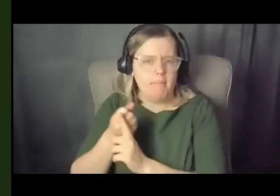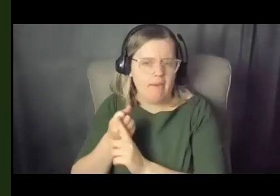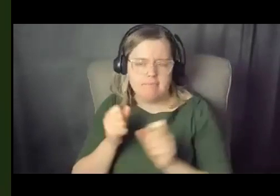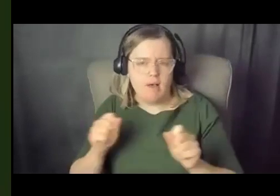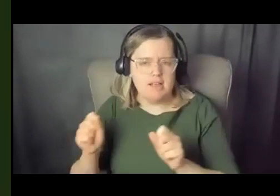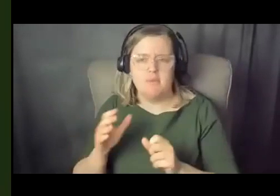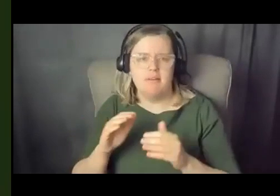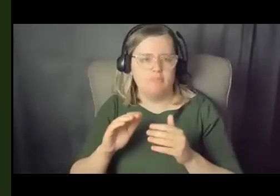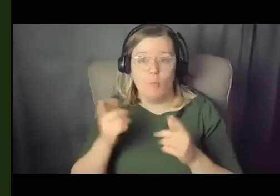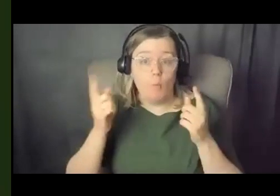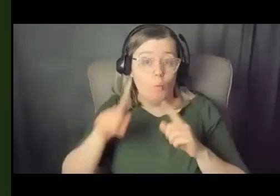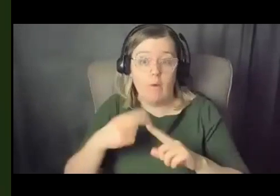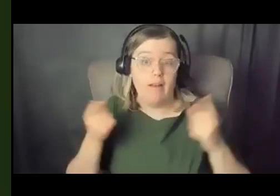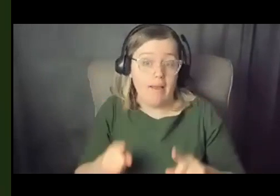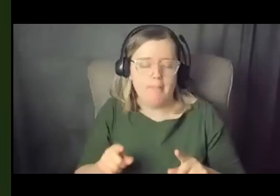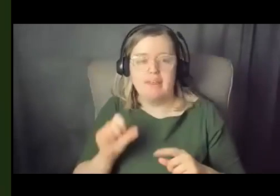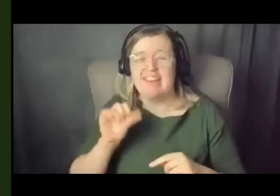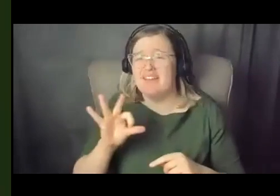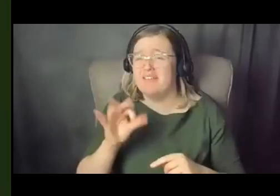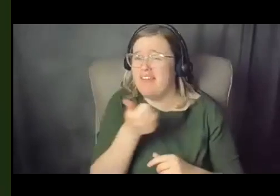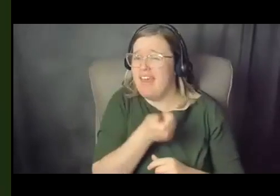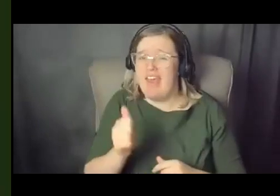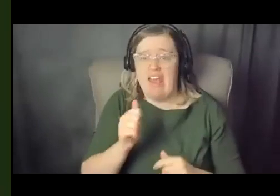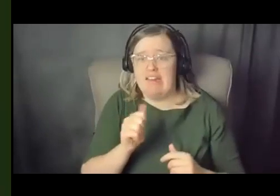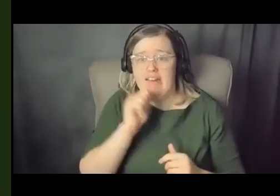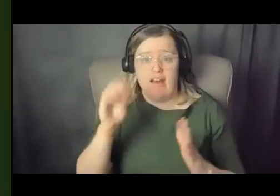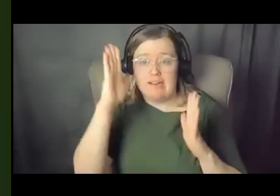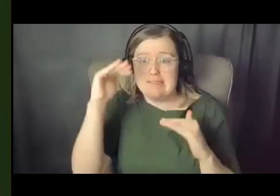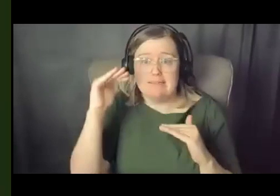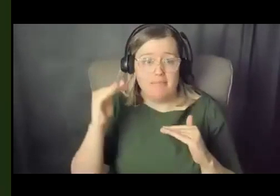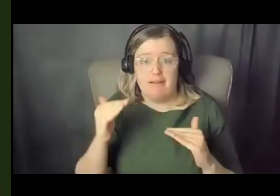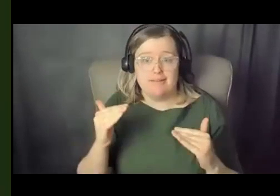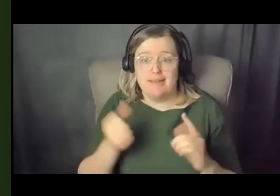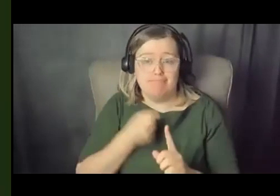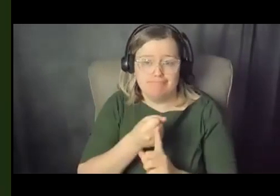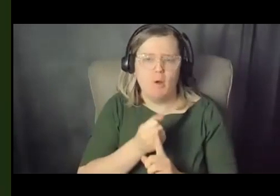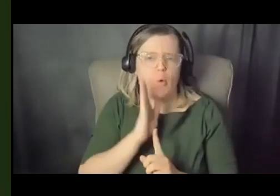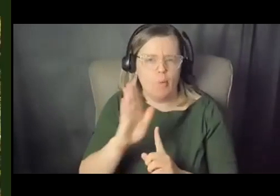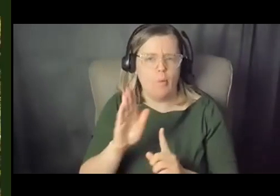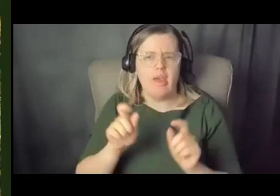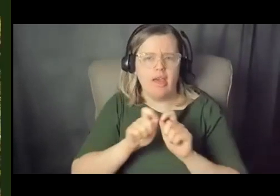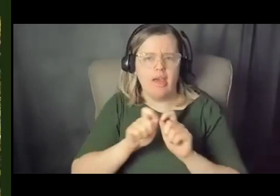if there's anything that's unexpected, we'll broadcast the